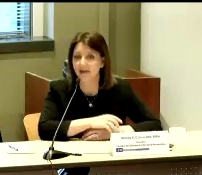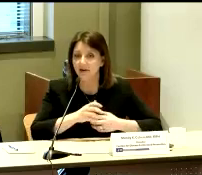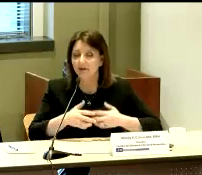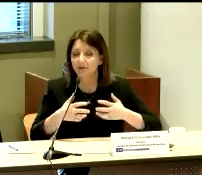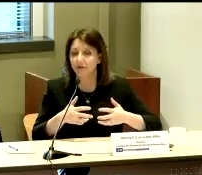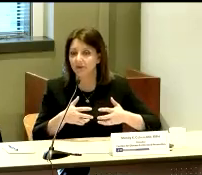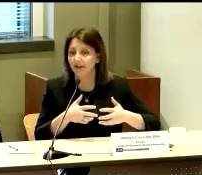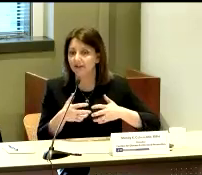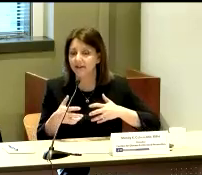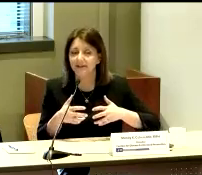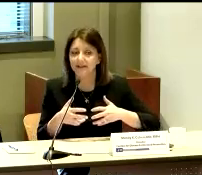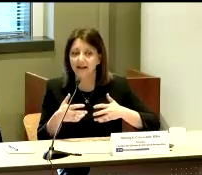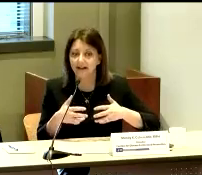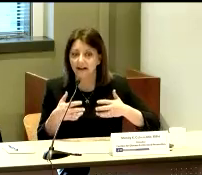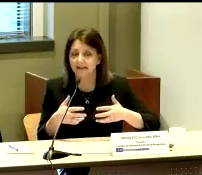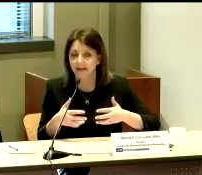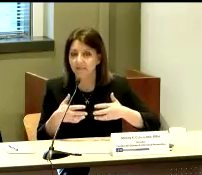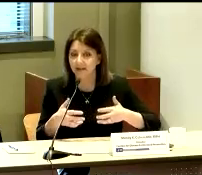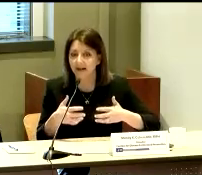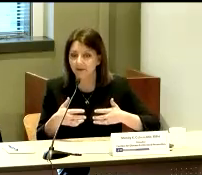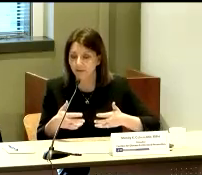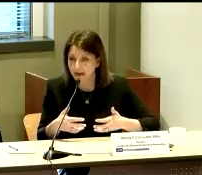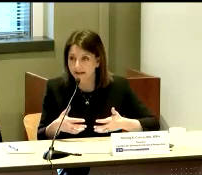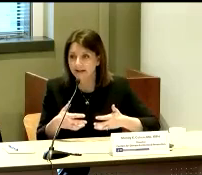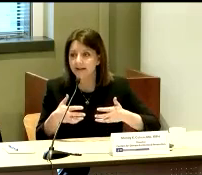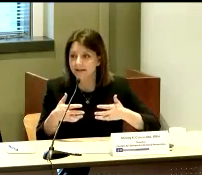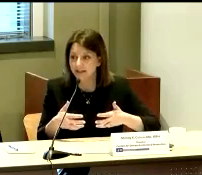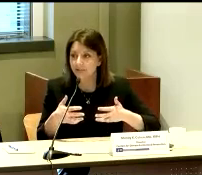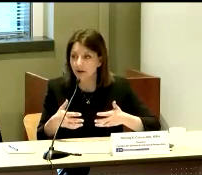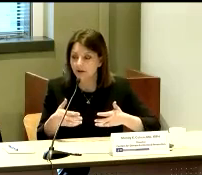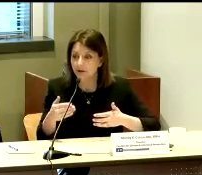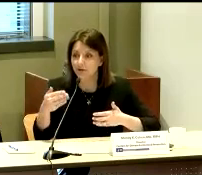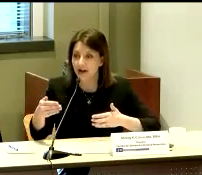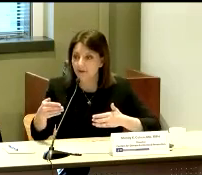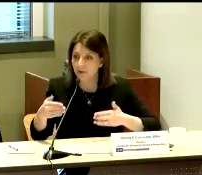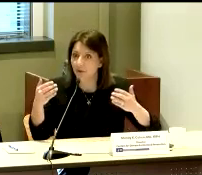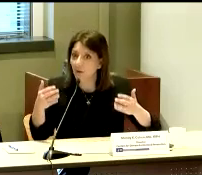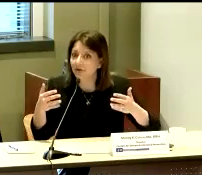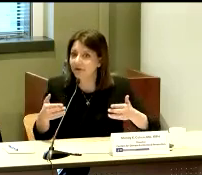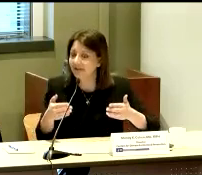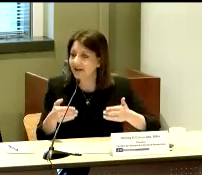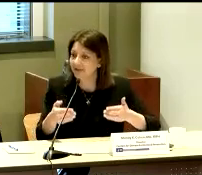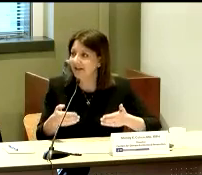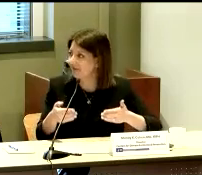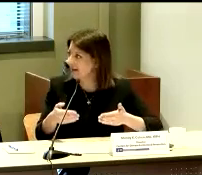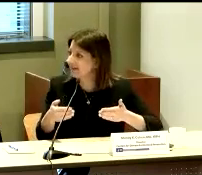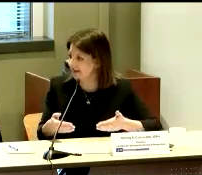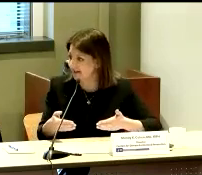but it also shows how CDC can, like I said, be that great team partner to drive the work. What should SAMHSA invest in?